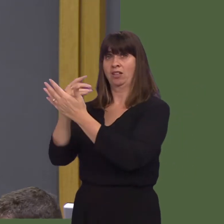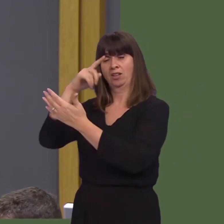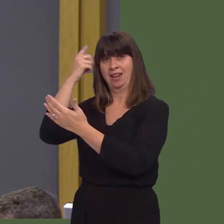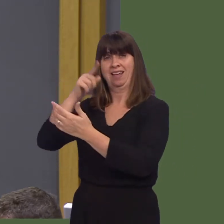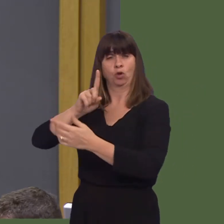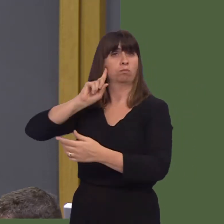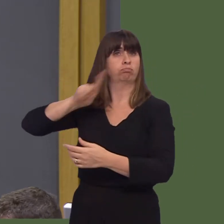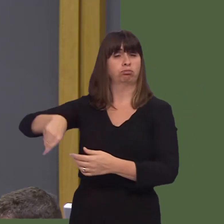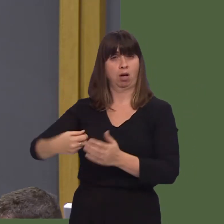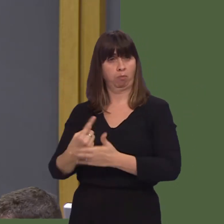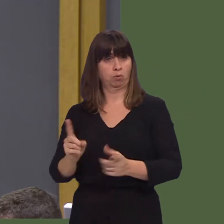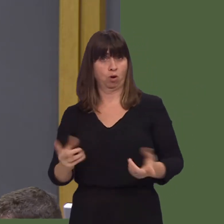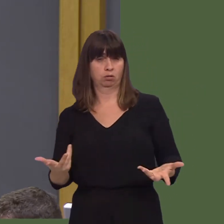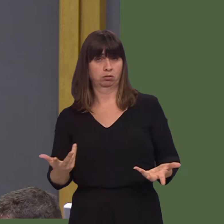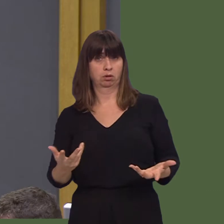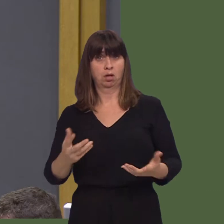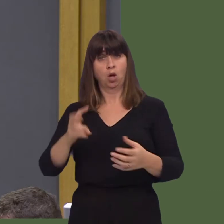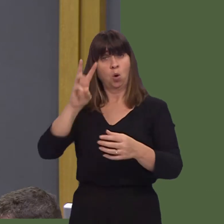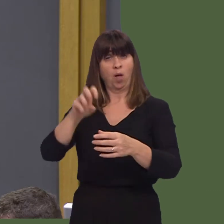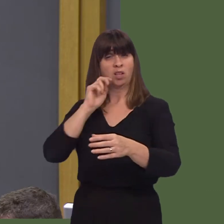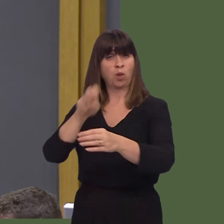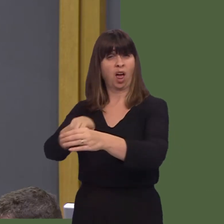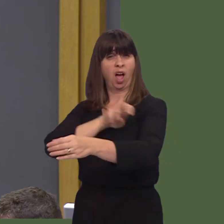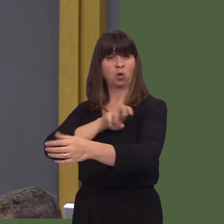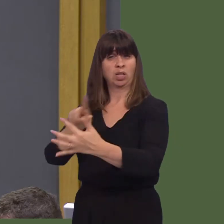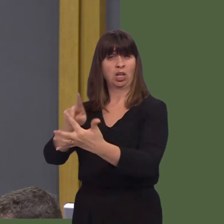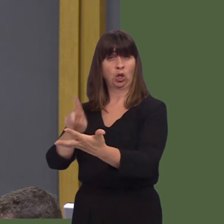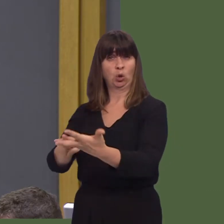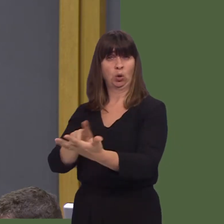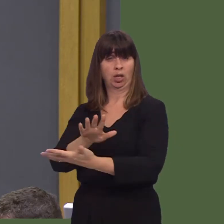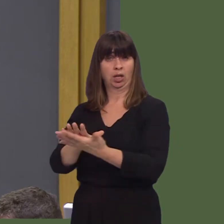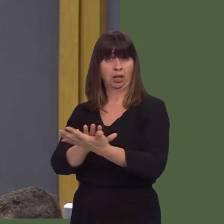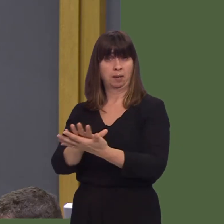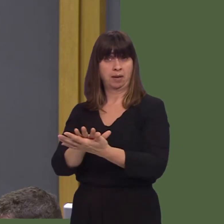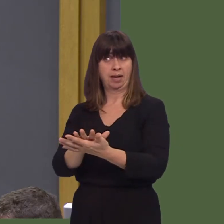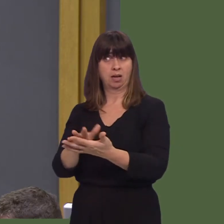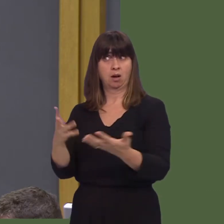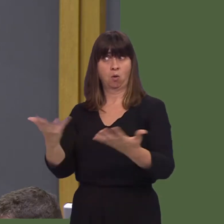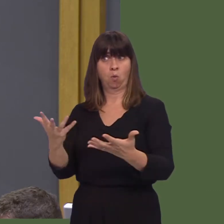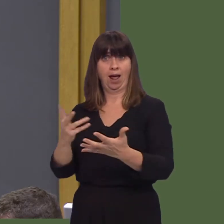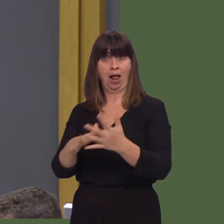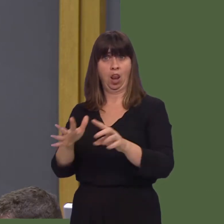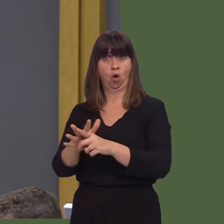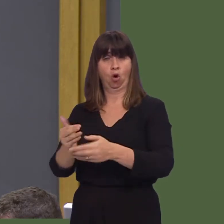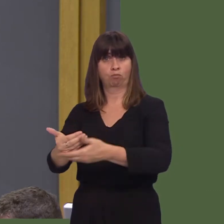If Wales leave the European Union, many legal safeguards for the rights of children and young people will be lost.